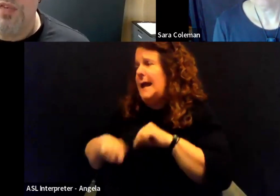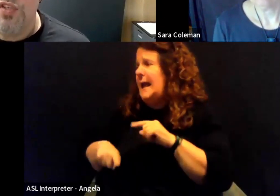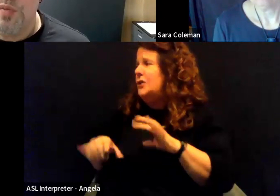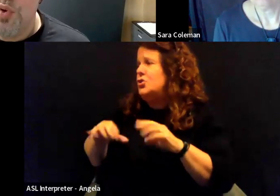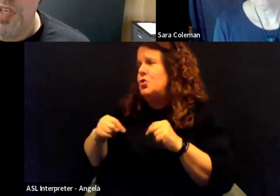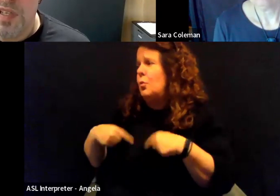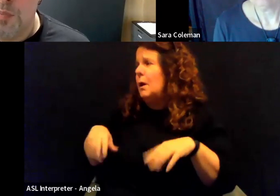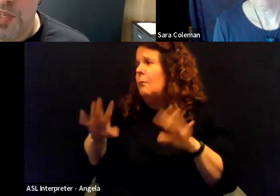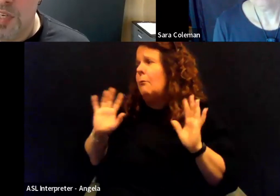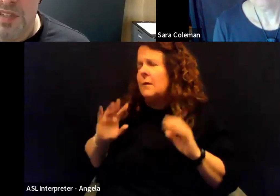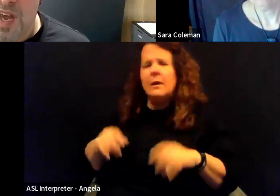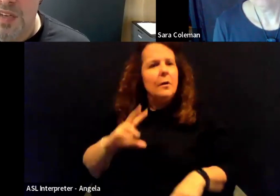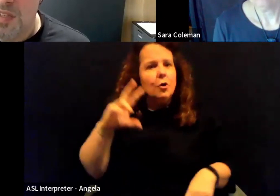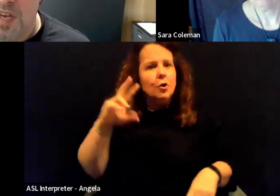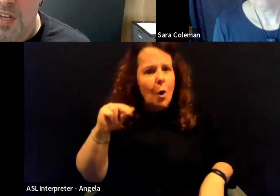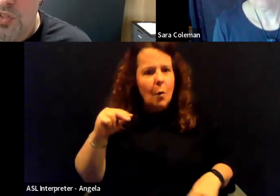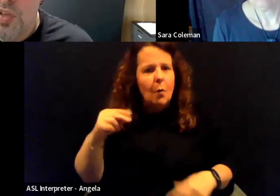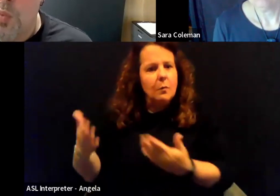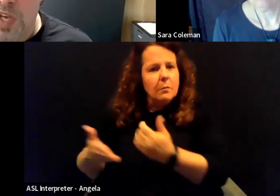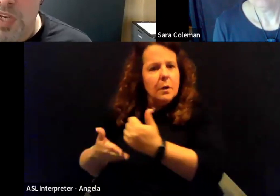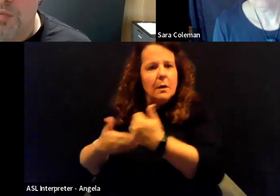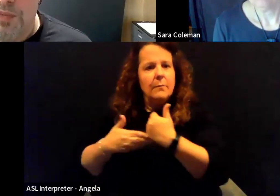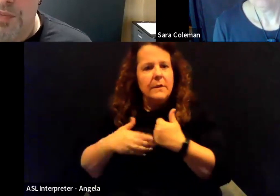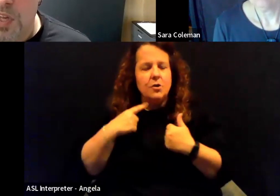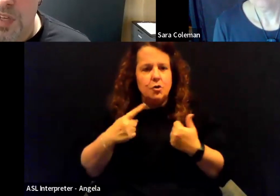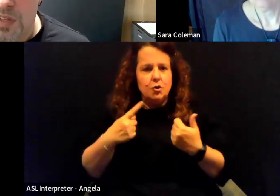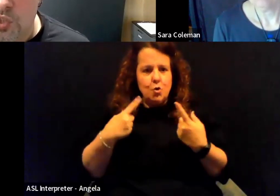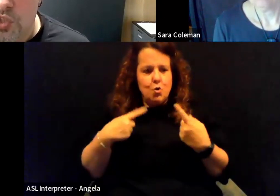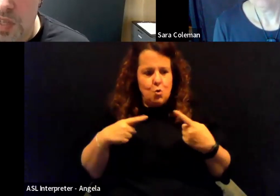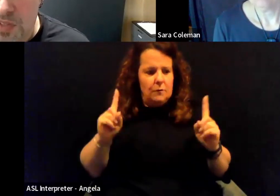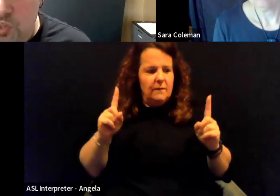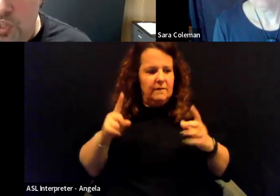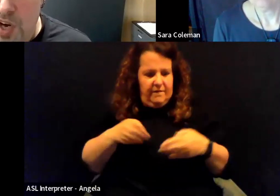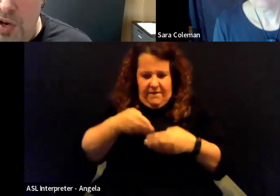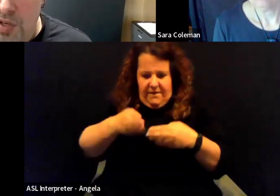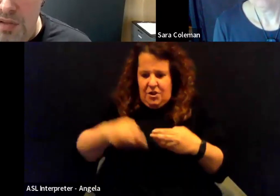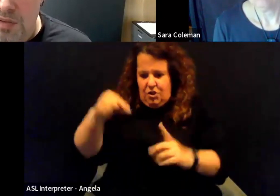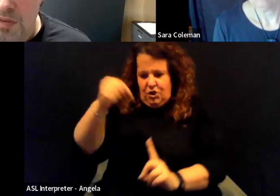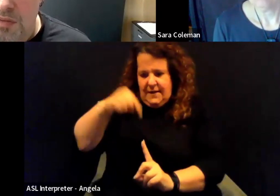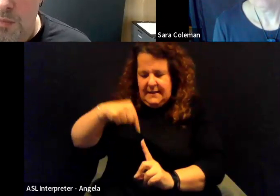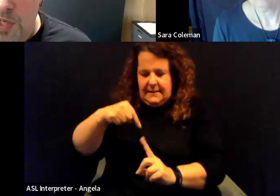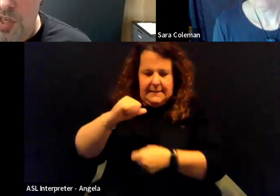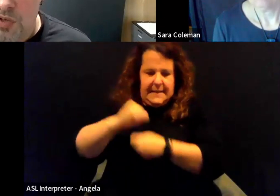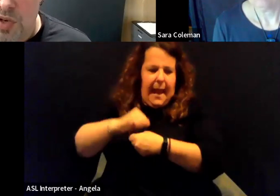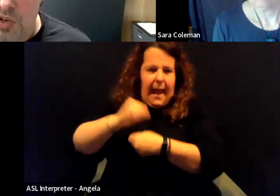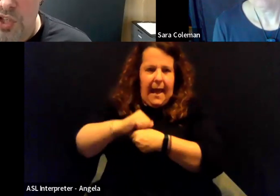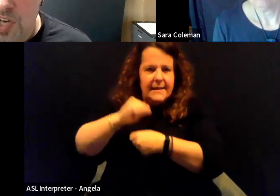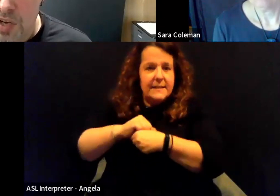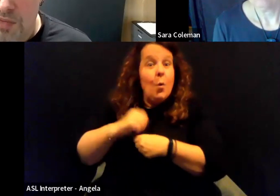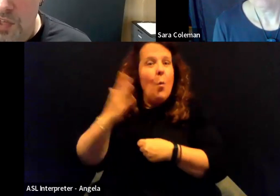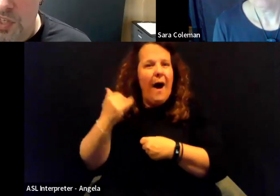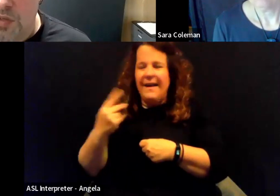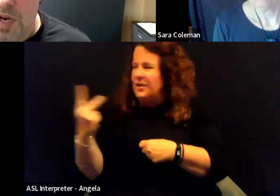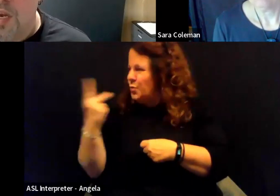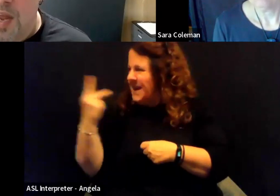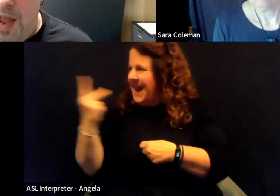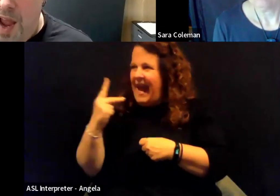task so that we can fulfill on this, this shared mission or their shared vision. Right? And vice versa.